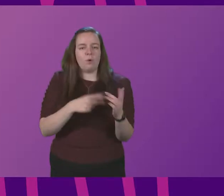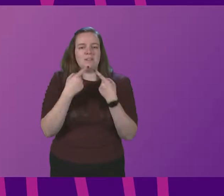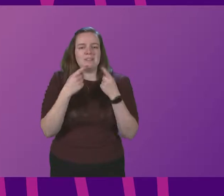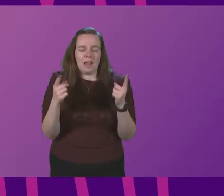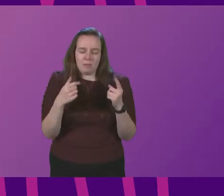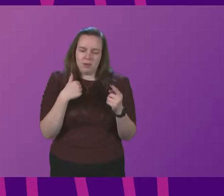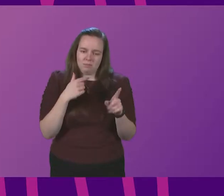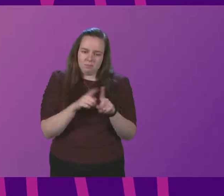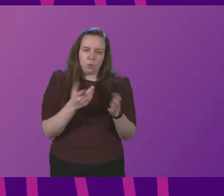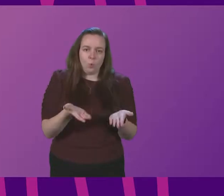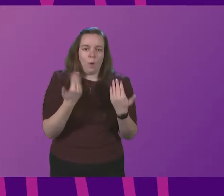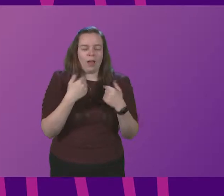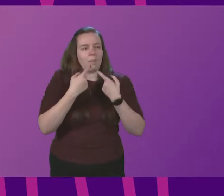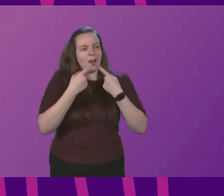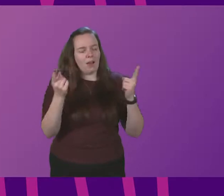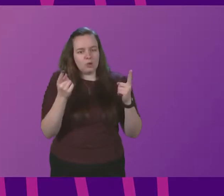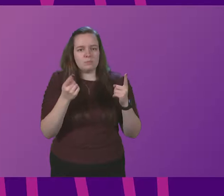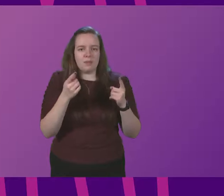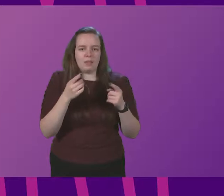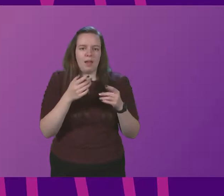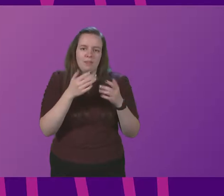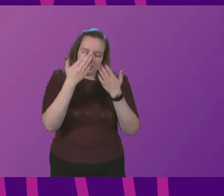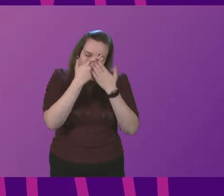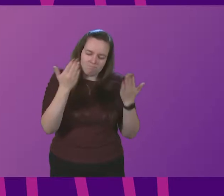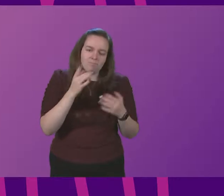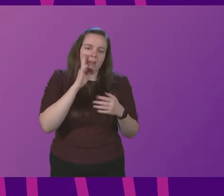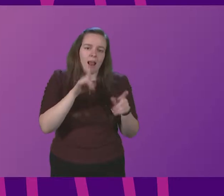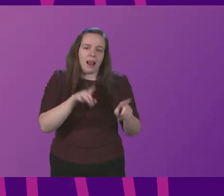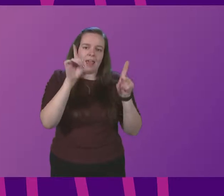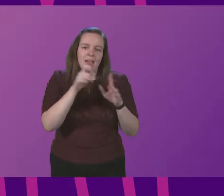welcome the announcement that the Hon Lady Poole will preside over the public inquiry.